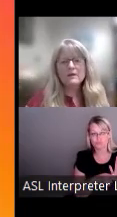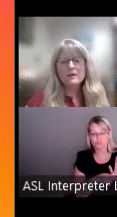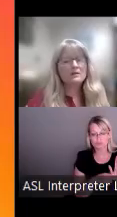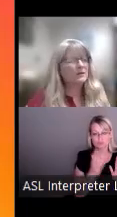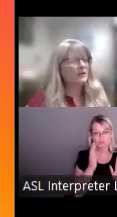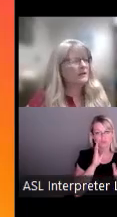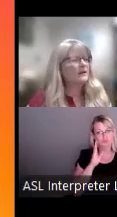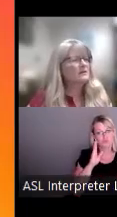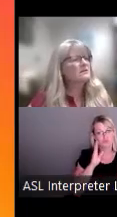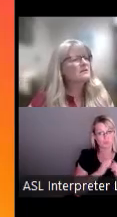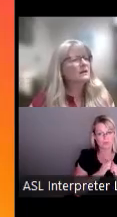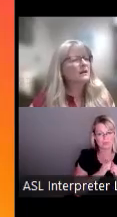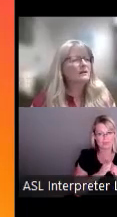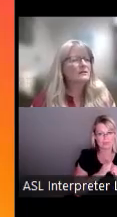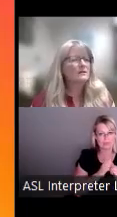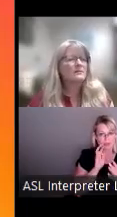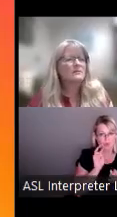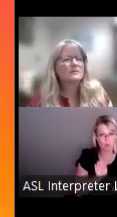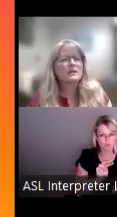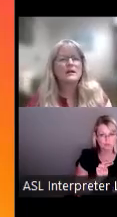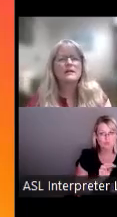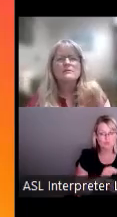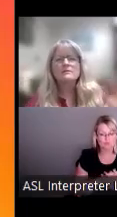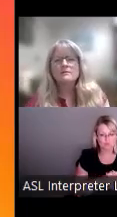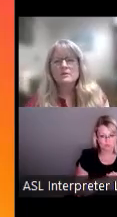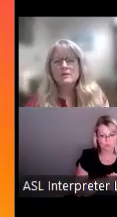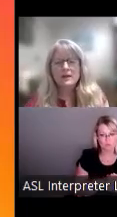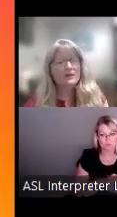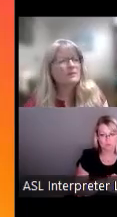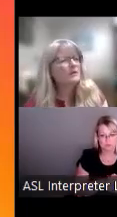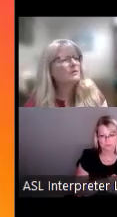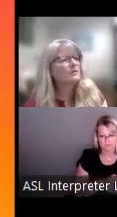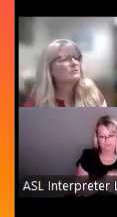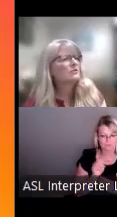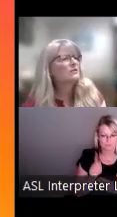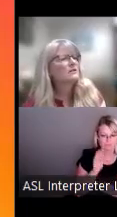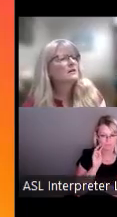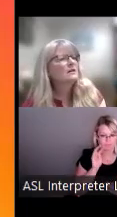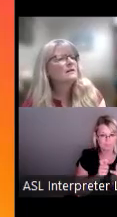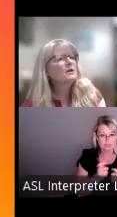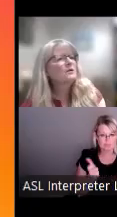of, and looking at, and kind of looking at the big picture about